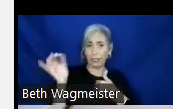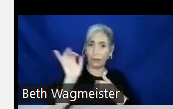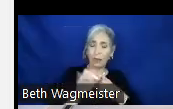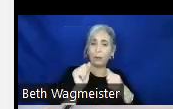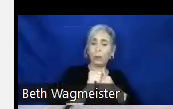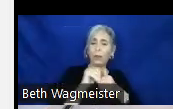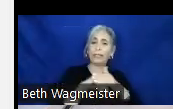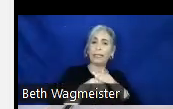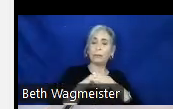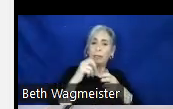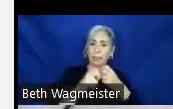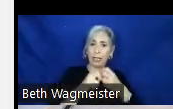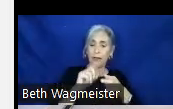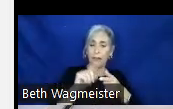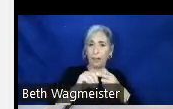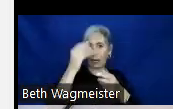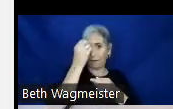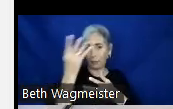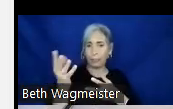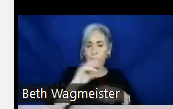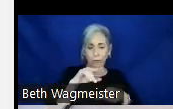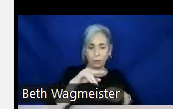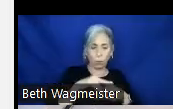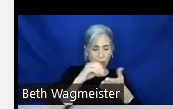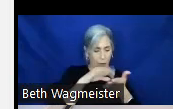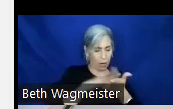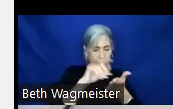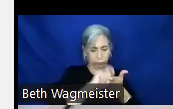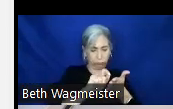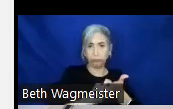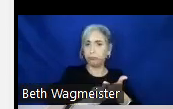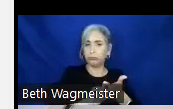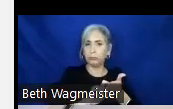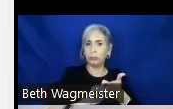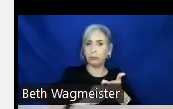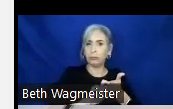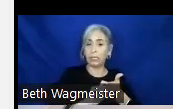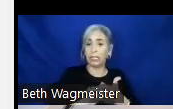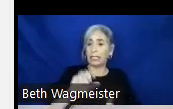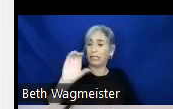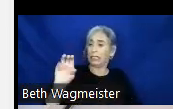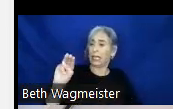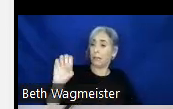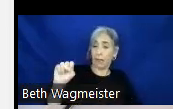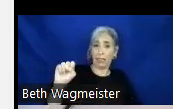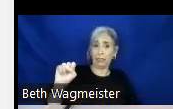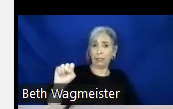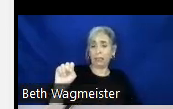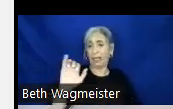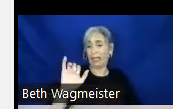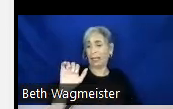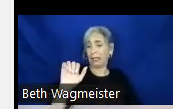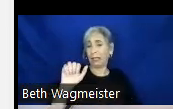issues and that information I write this down. The issue with CMS or any app like software, I'm sure